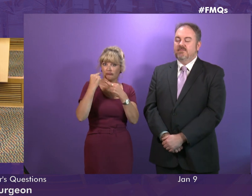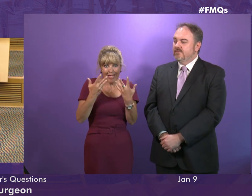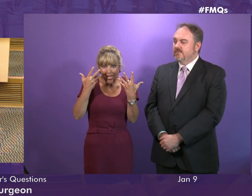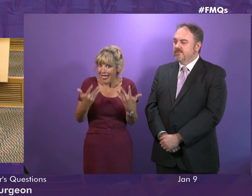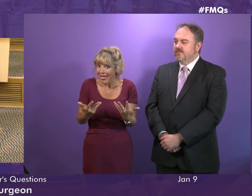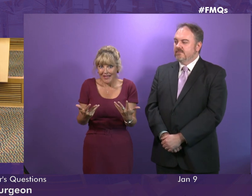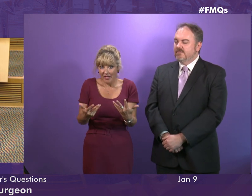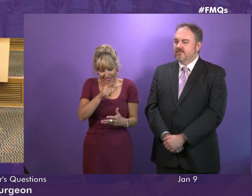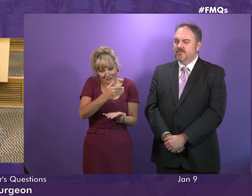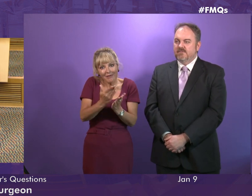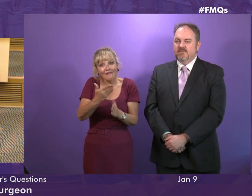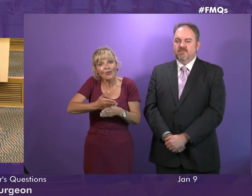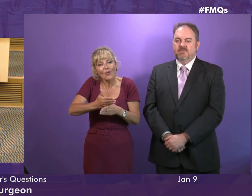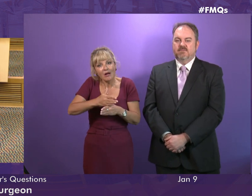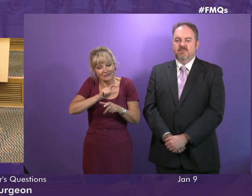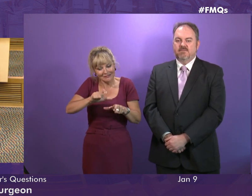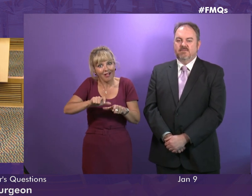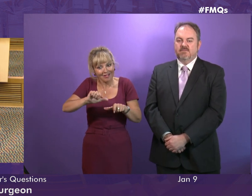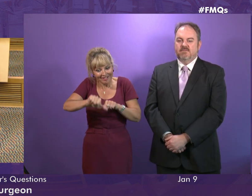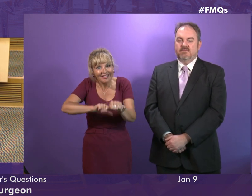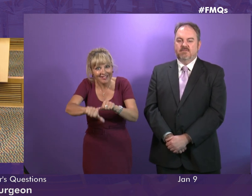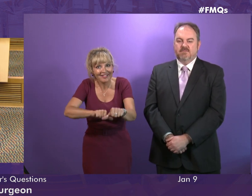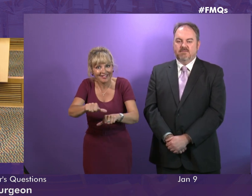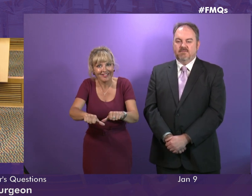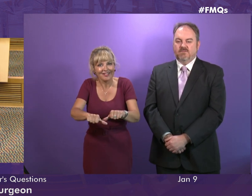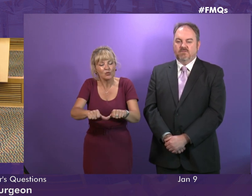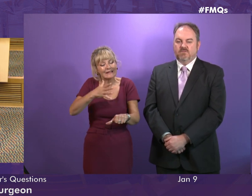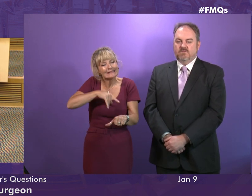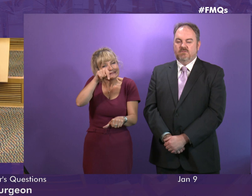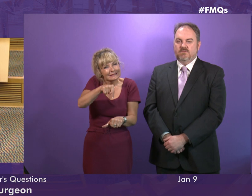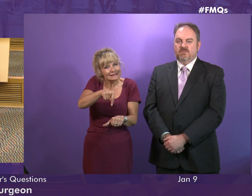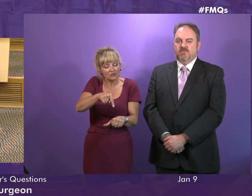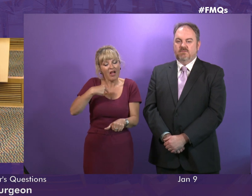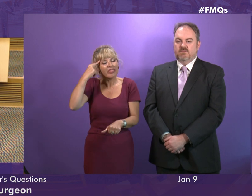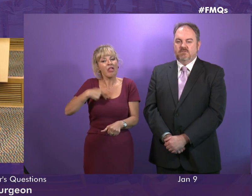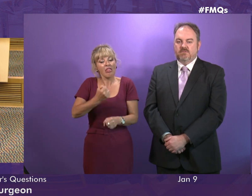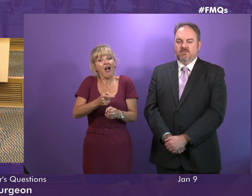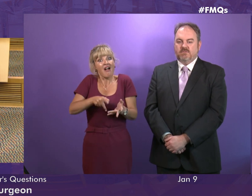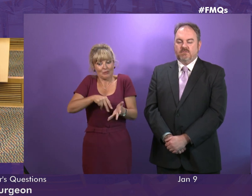metro system—that is part of the work that is still required. The Government’s position—committing